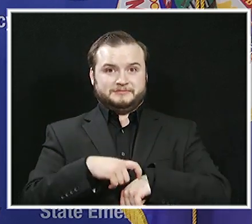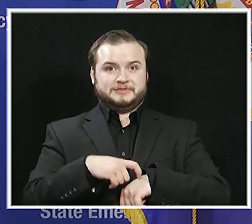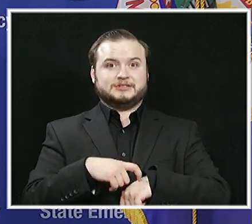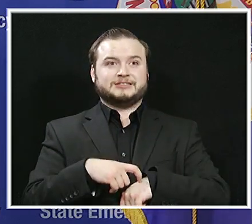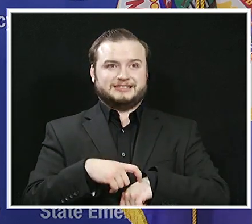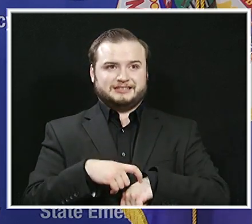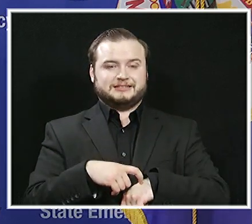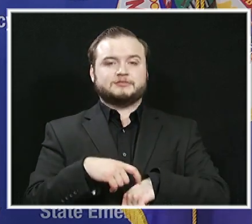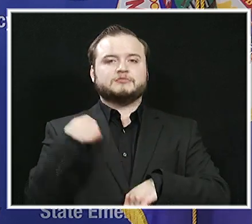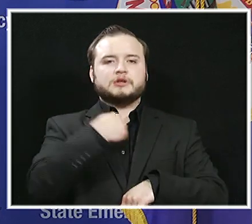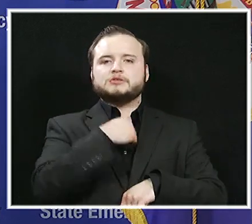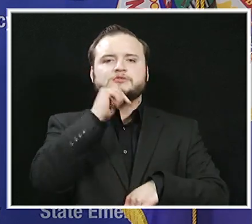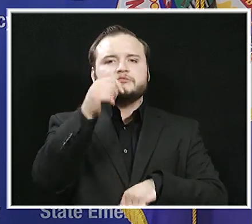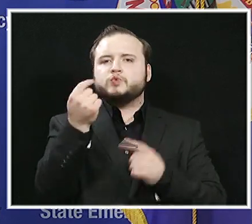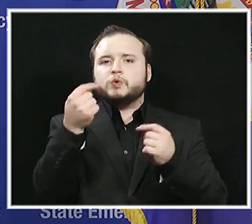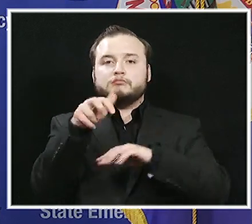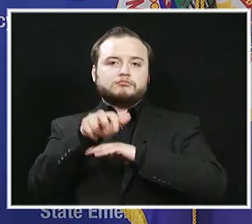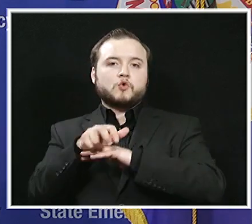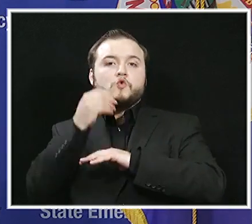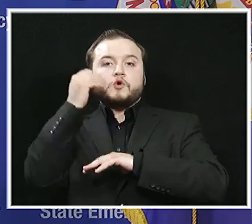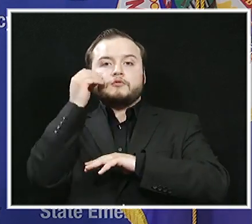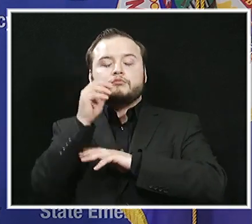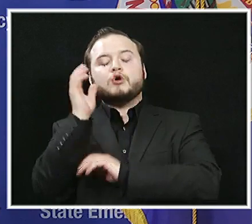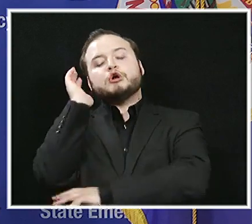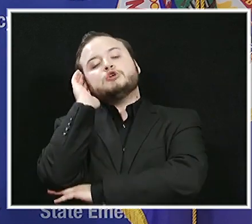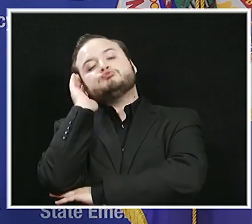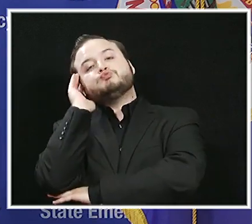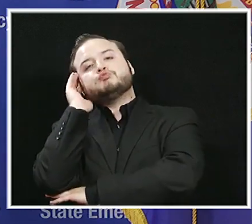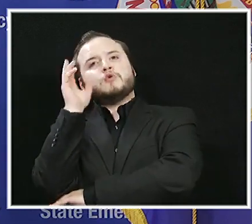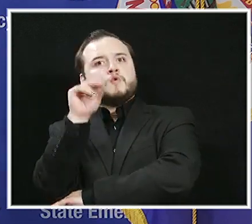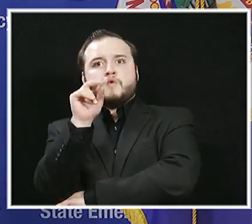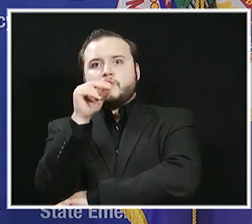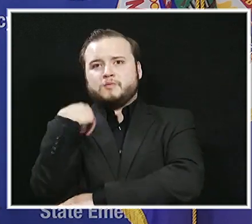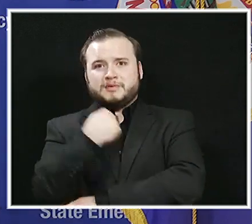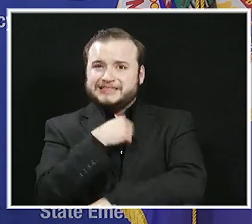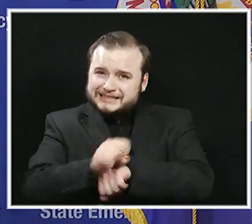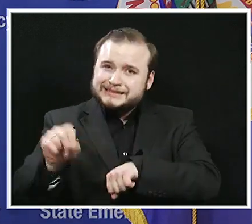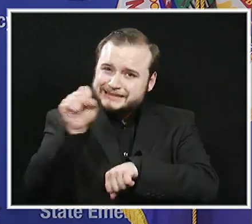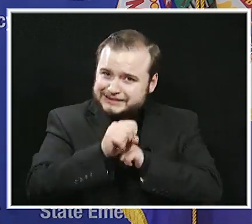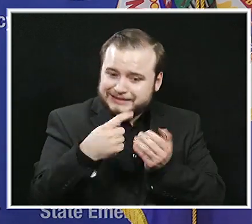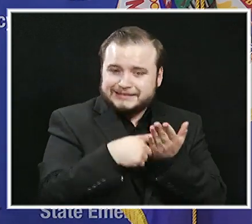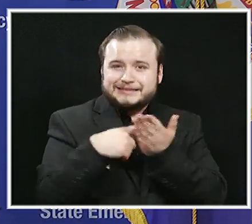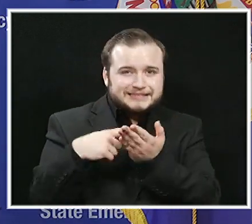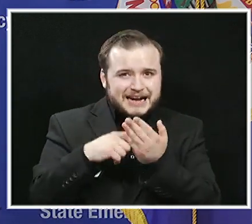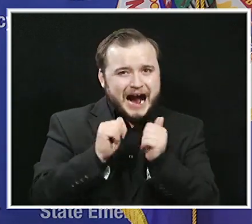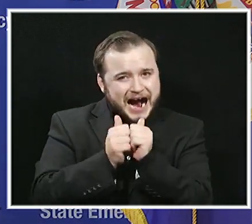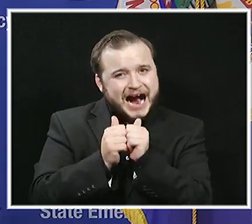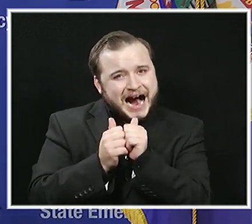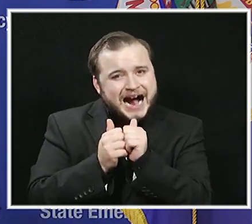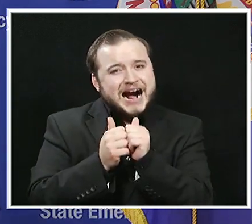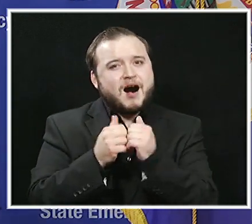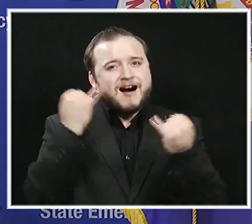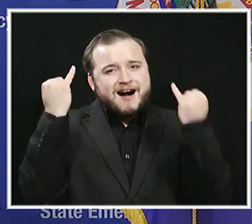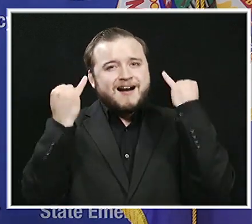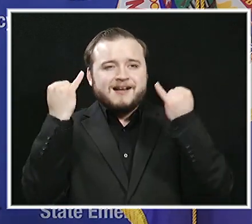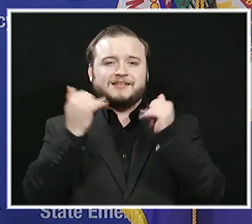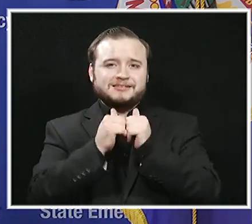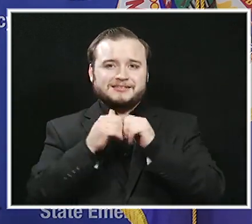want to be clear again, we attempt to try and move during this time, we didn't use the stay at homes to freeze in place and set there. We've used them to continue to